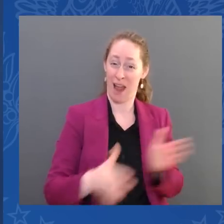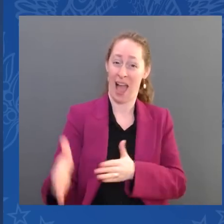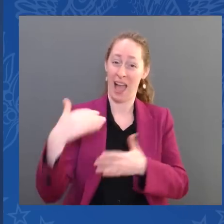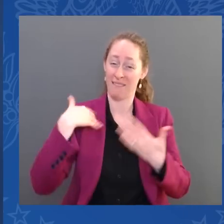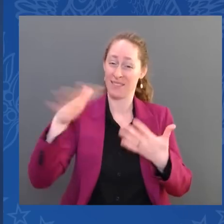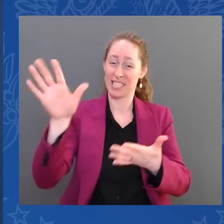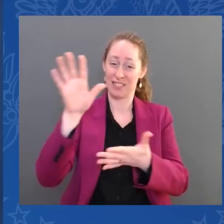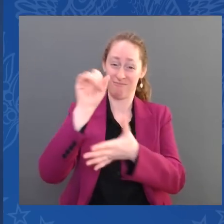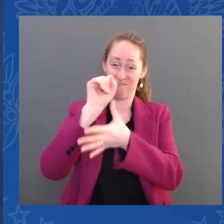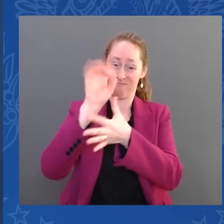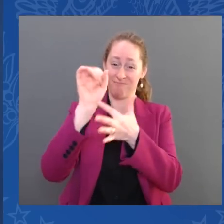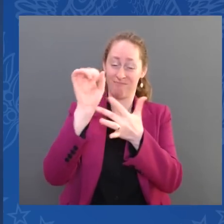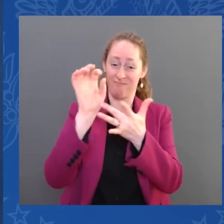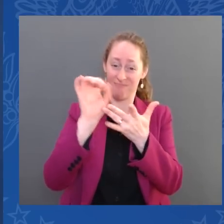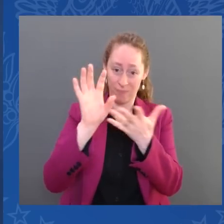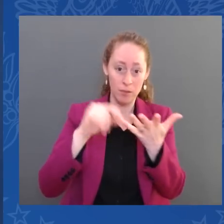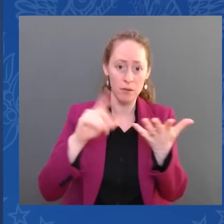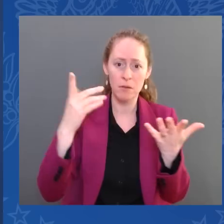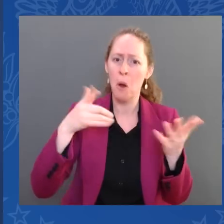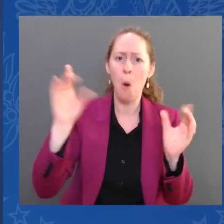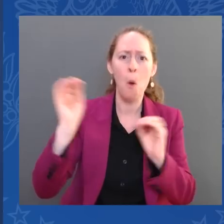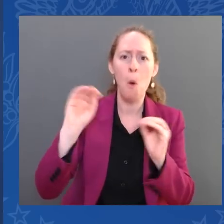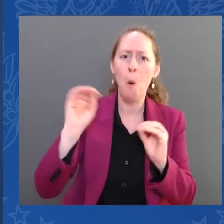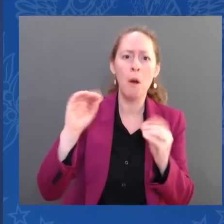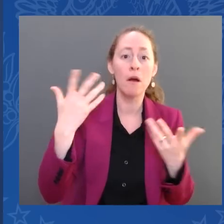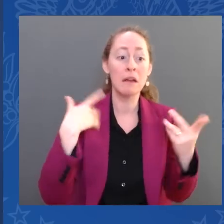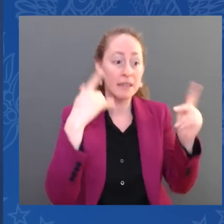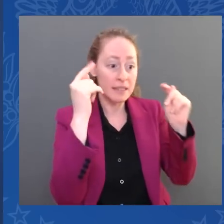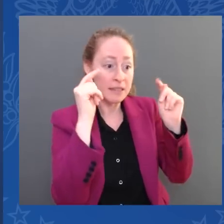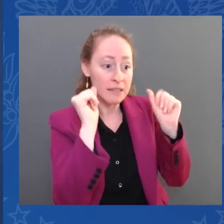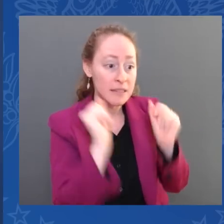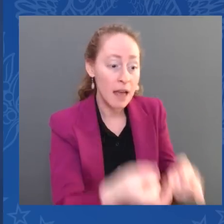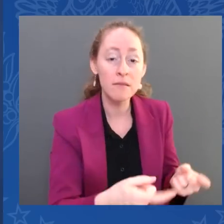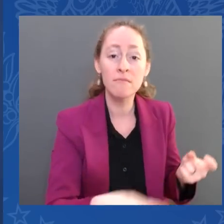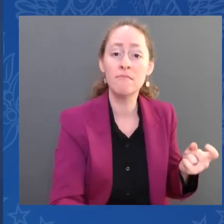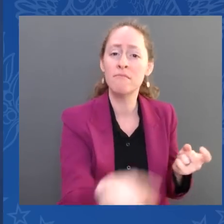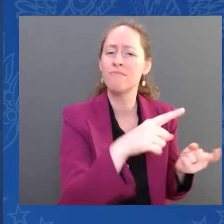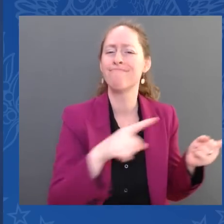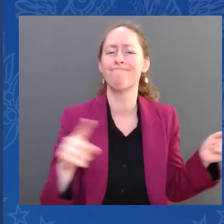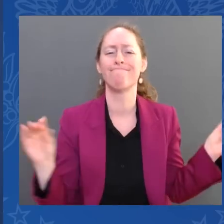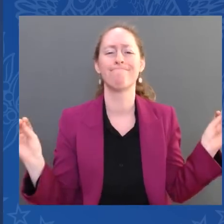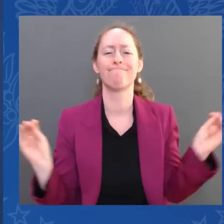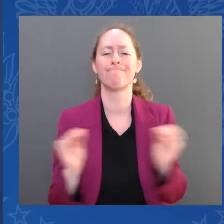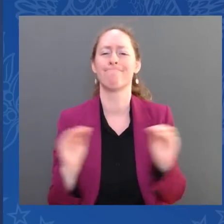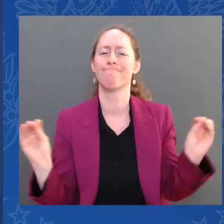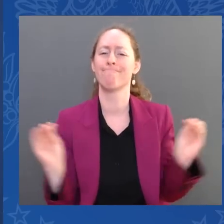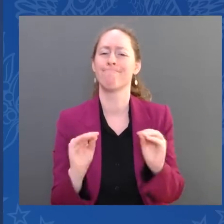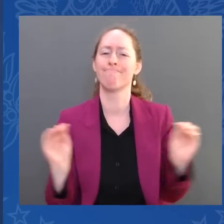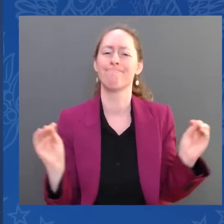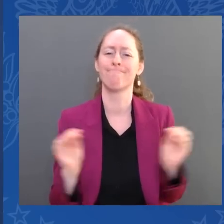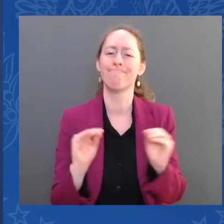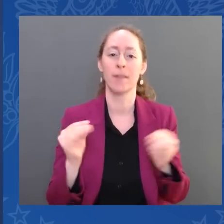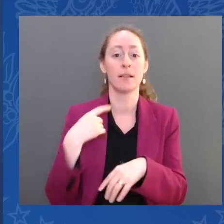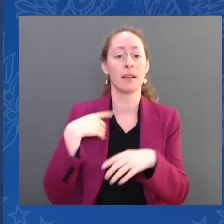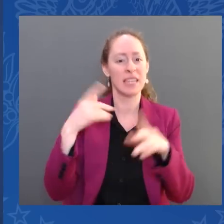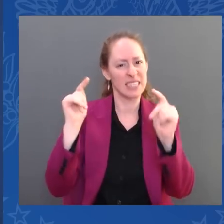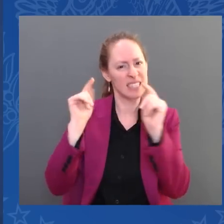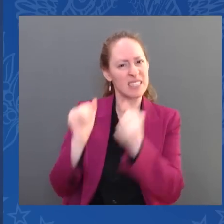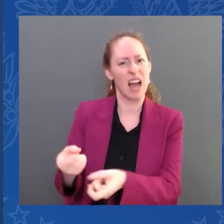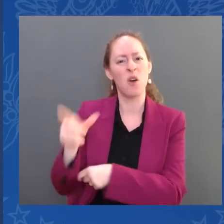by taxing the super wealthy and big corporations, like the 55 major corporations that don't pay a single penny in taxes,